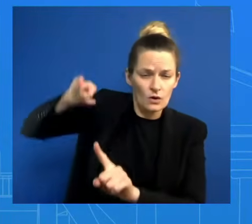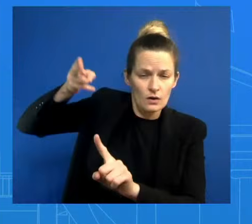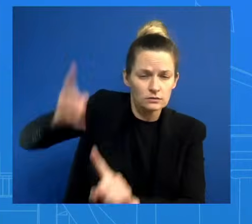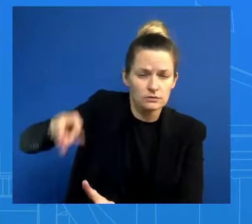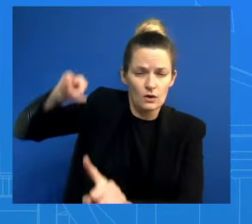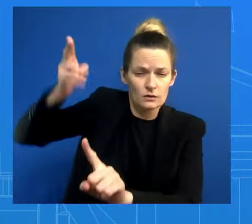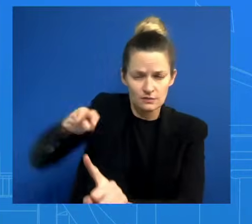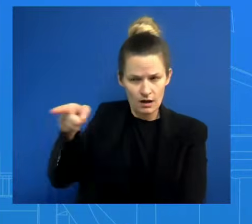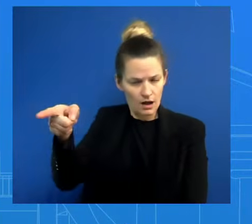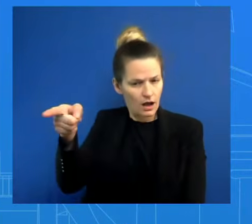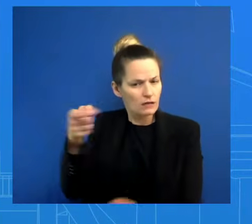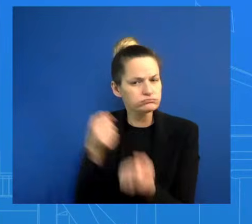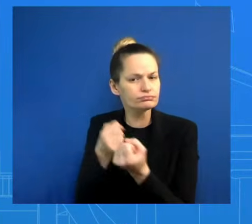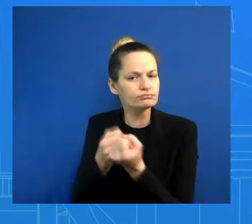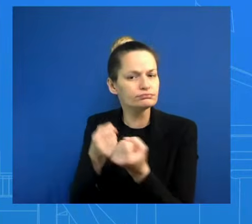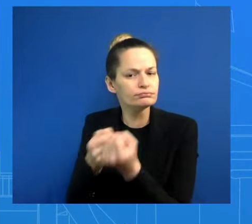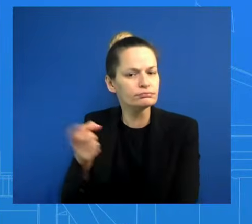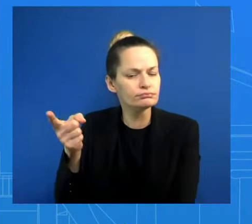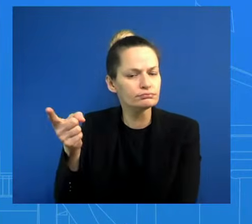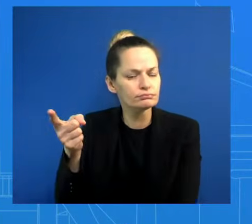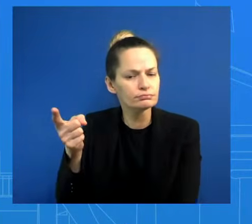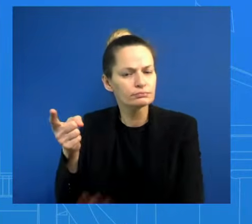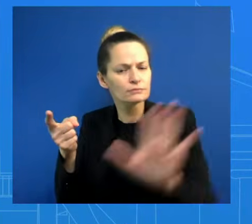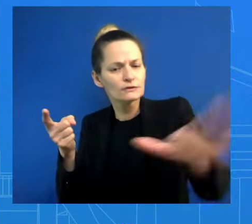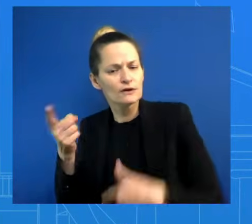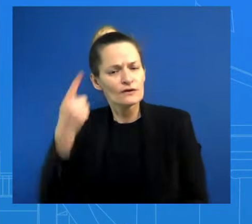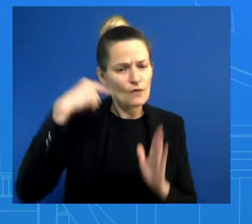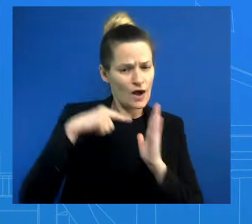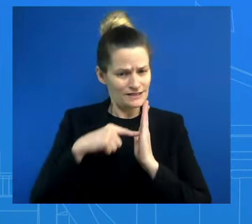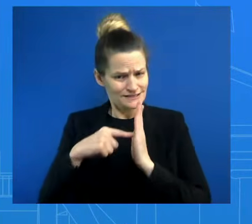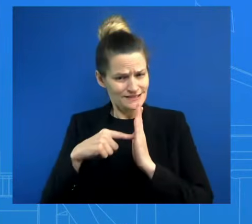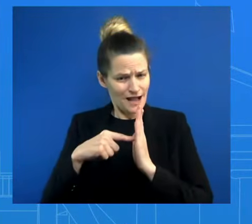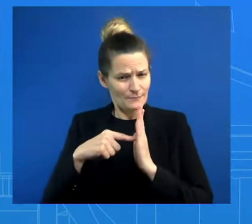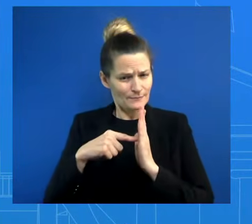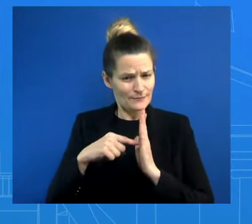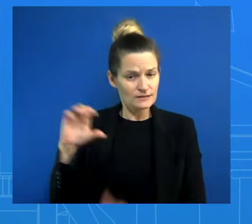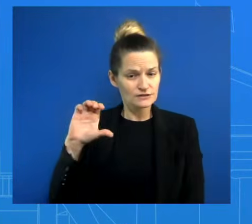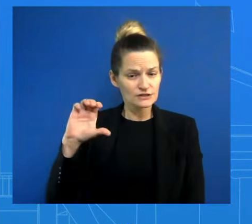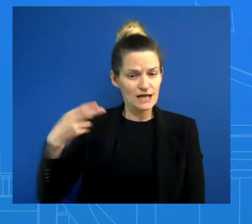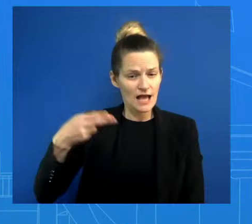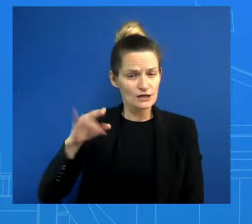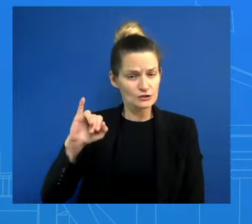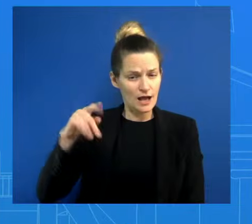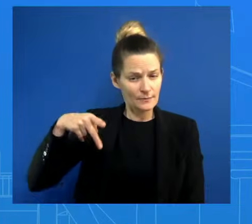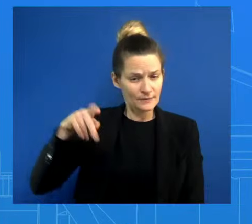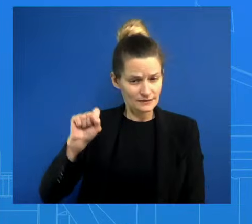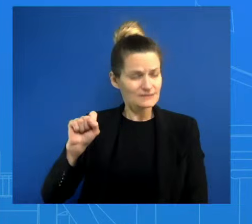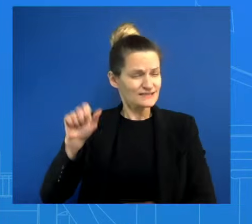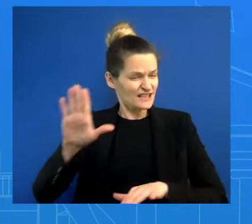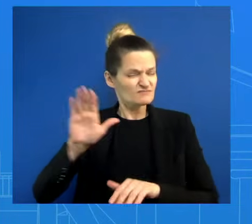When you think about the CHIPS and Science Act, when you think about the Bipartisan Infrastructure Law, those are pieces of legislation -- there are other --